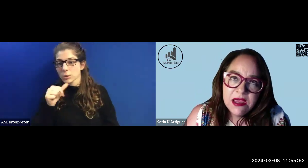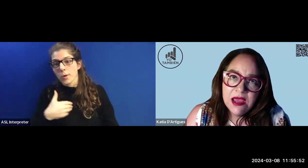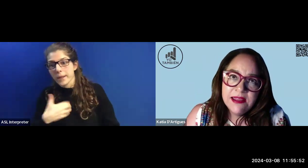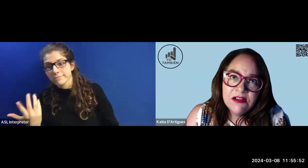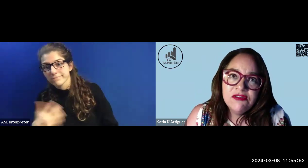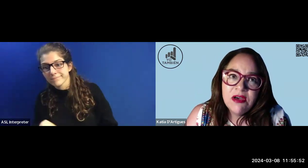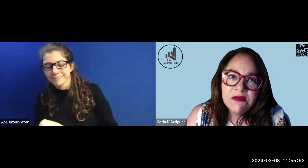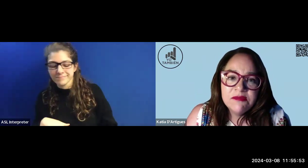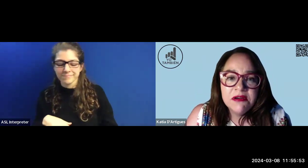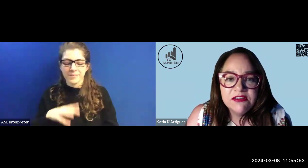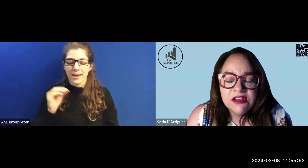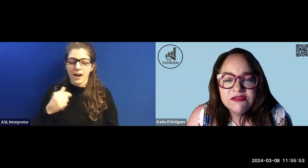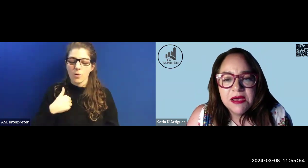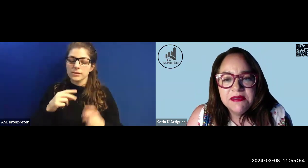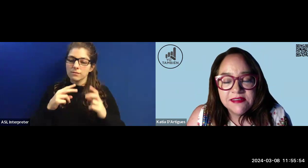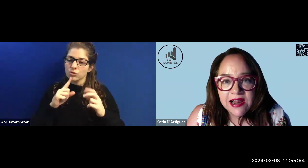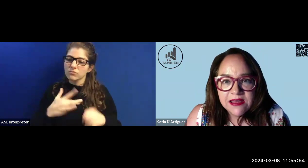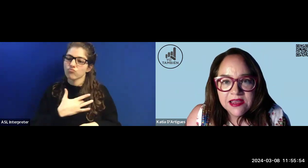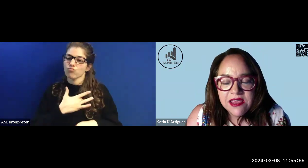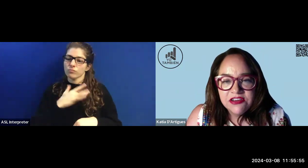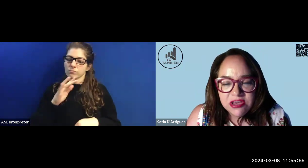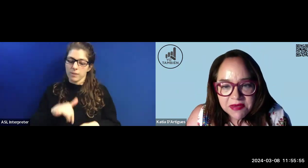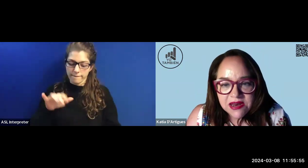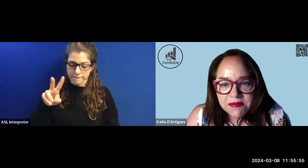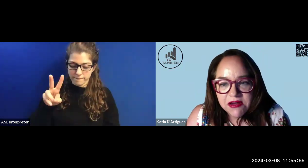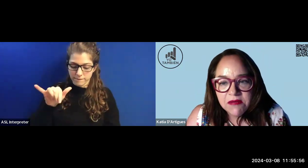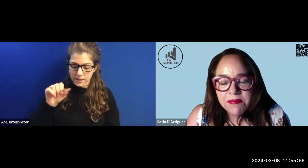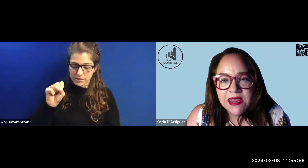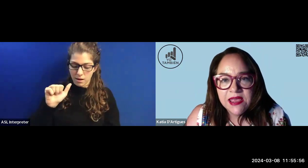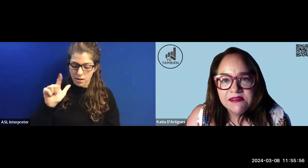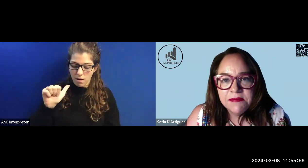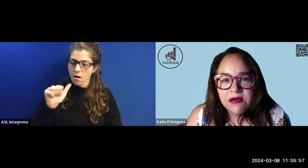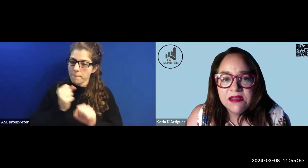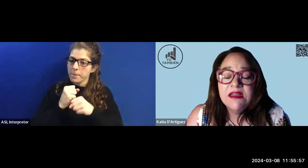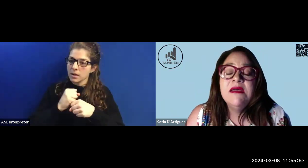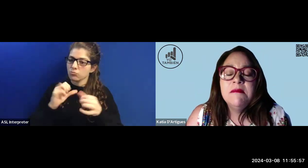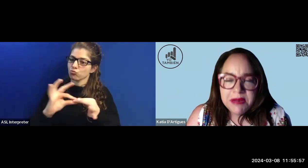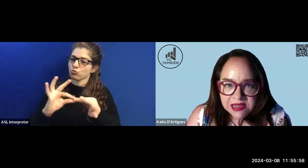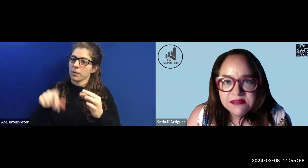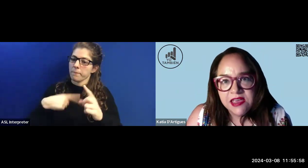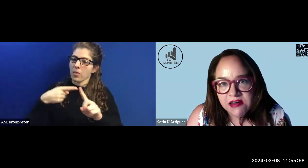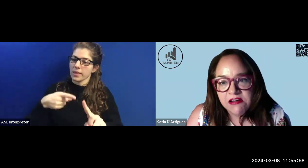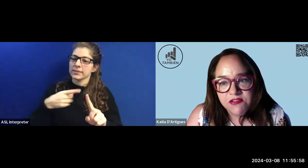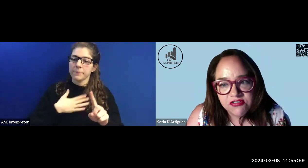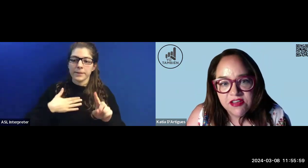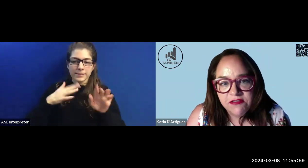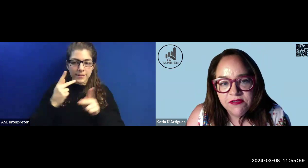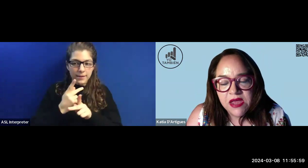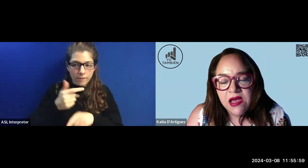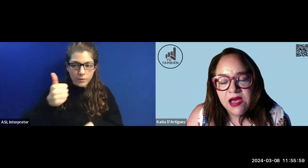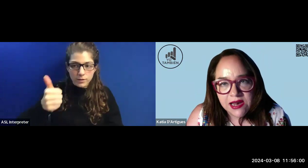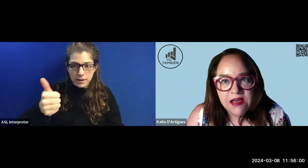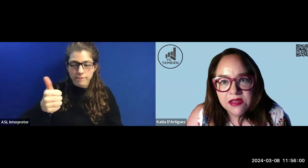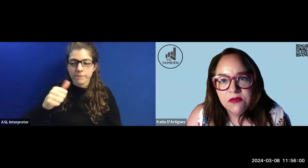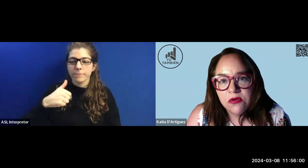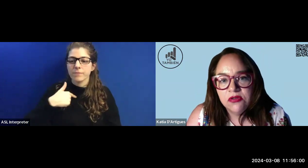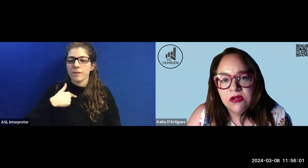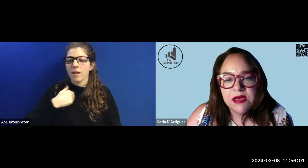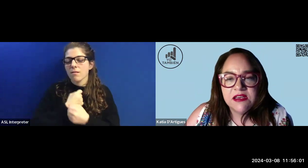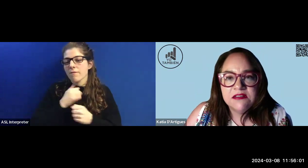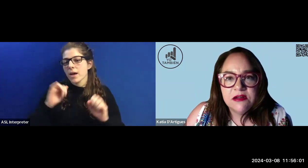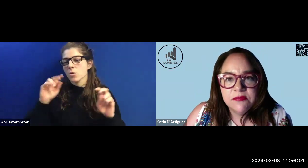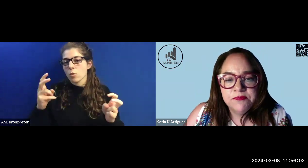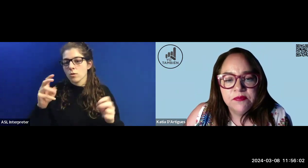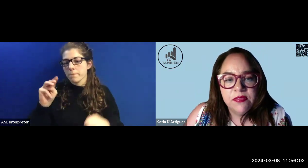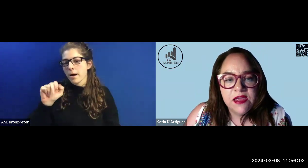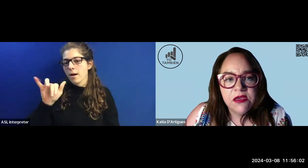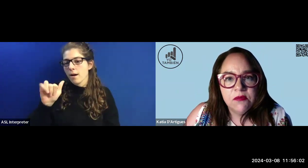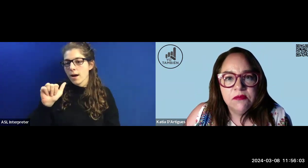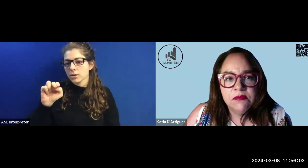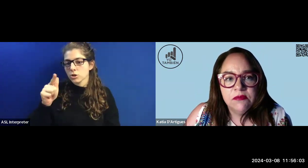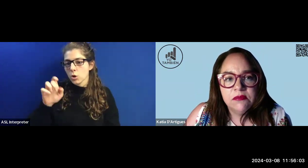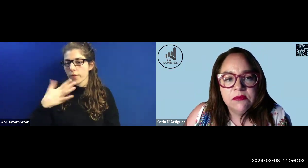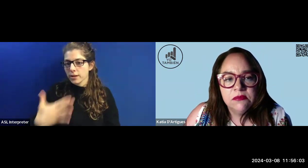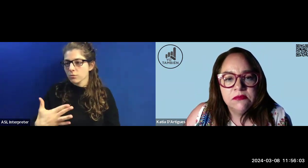And also I was very touched by Visala. She made a very compelling case about it. Please take care of yourself. I love that quote from Maya Angelou. Thank you.